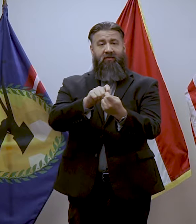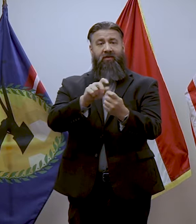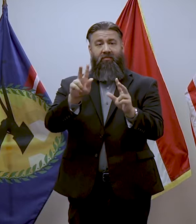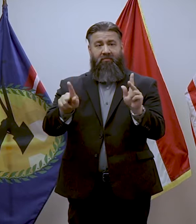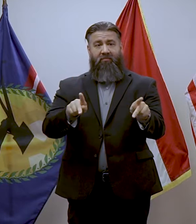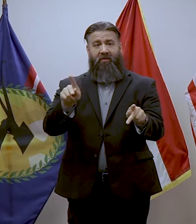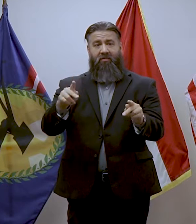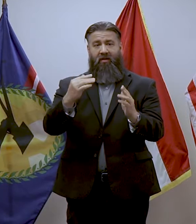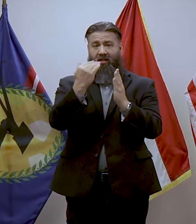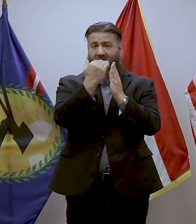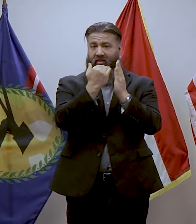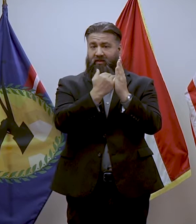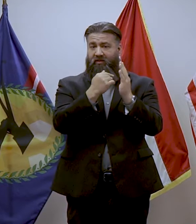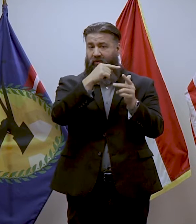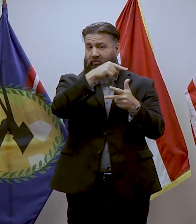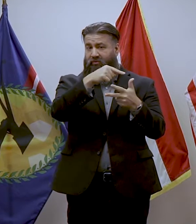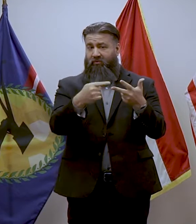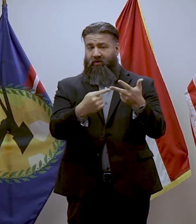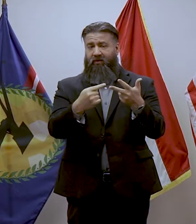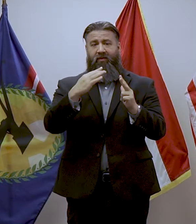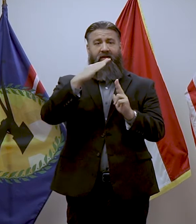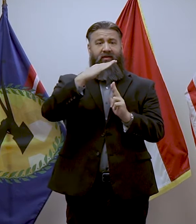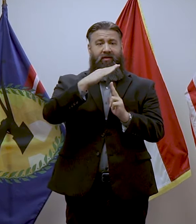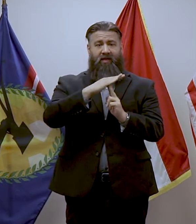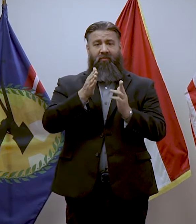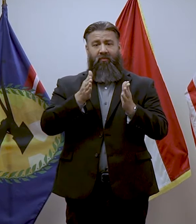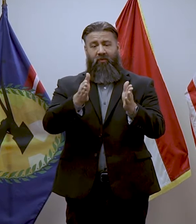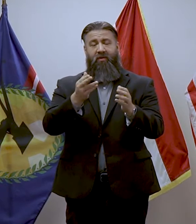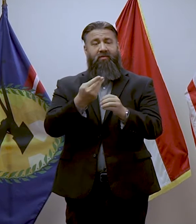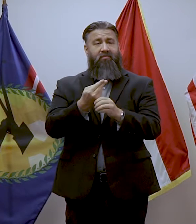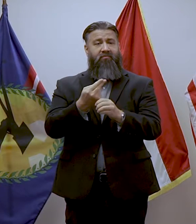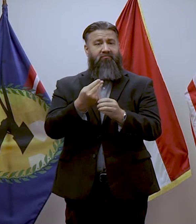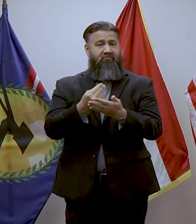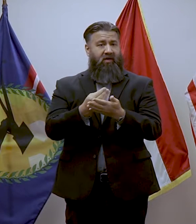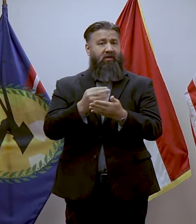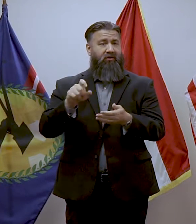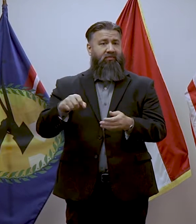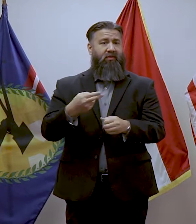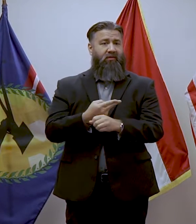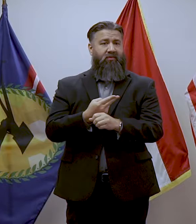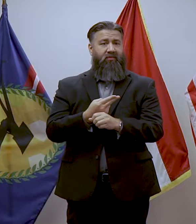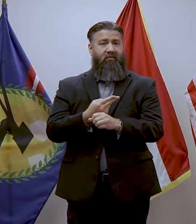as the top categories for how the funds should be used. Access to mental health services,